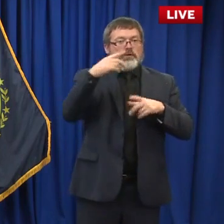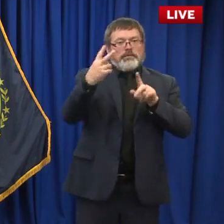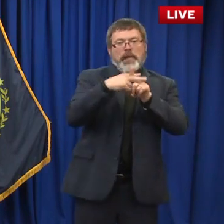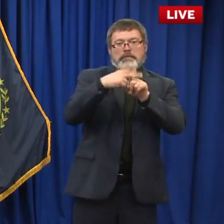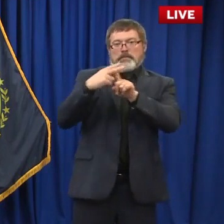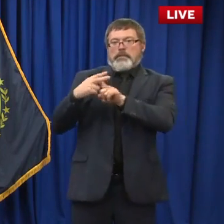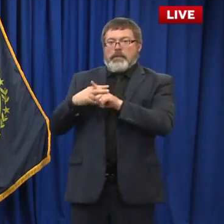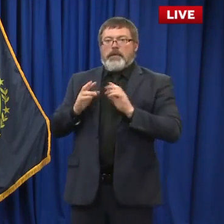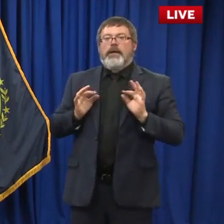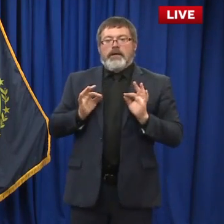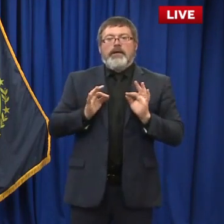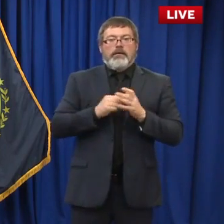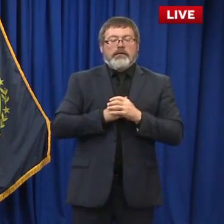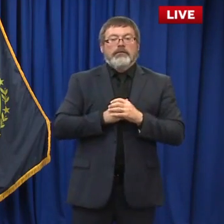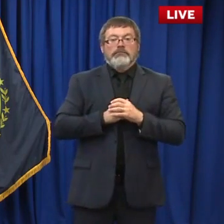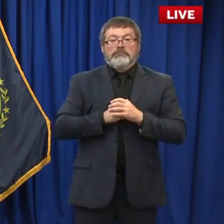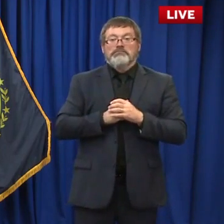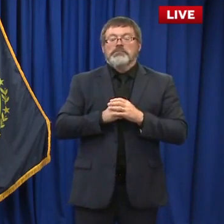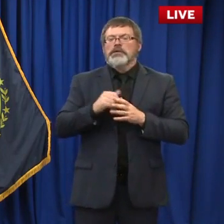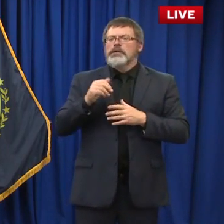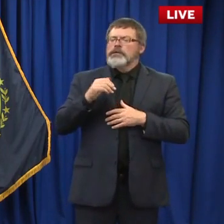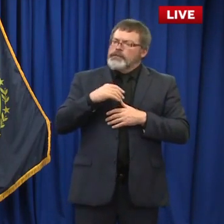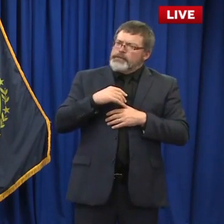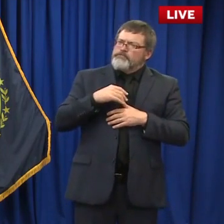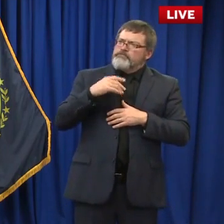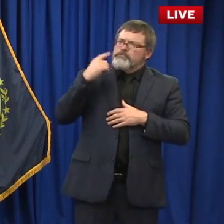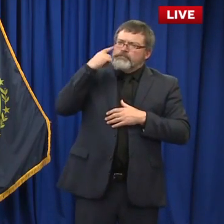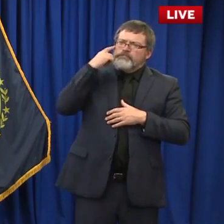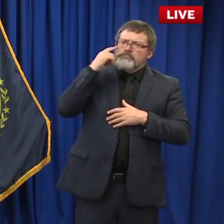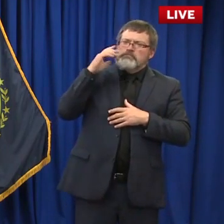LITERALLY THOUSANDS OF APPLICANTS THAT WILL GET EMAILS FROM ACROSS THE STATE.